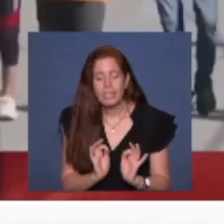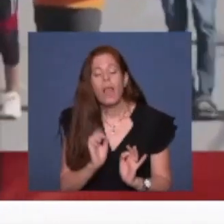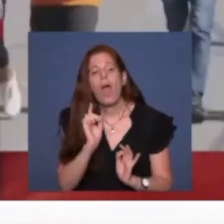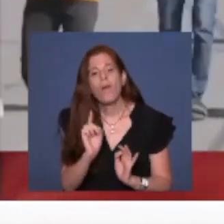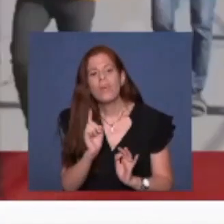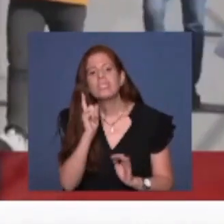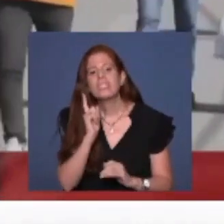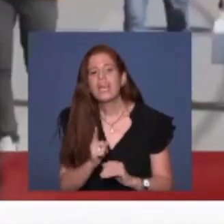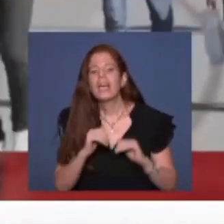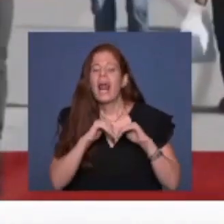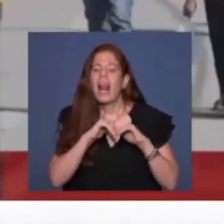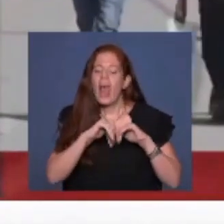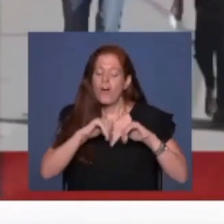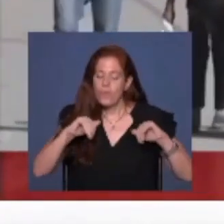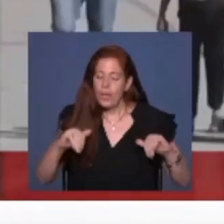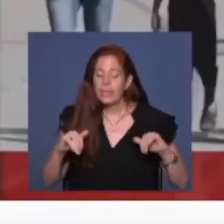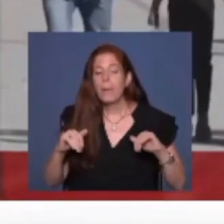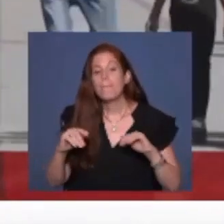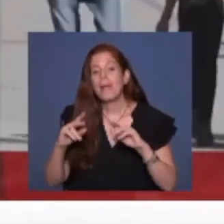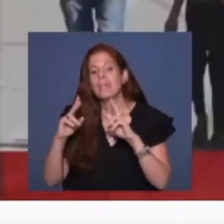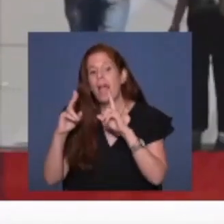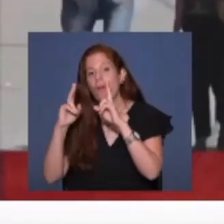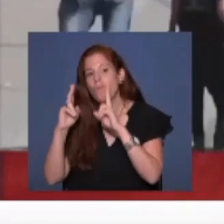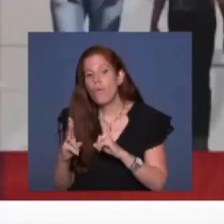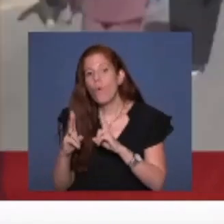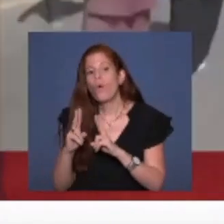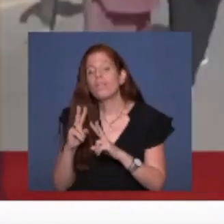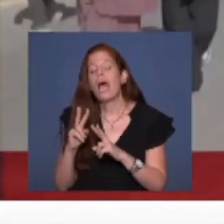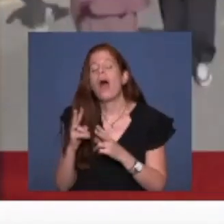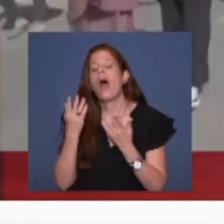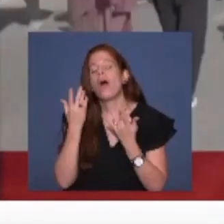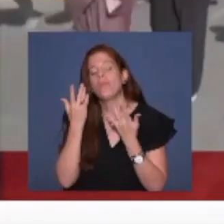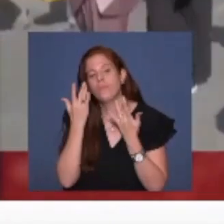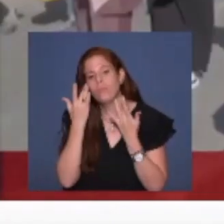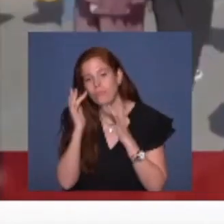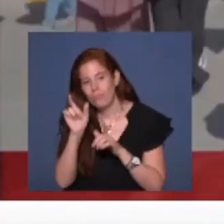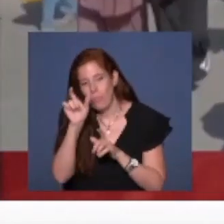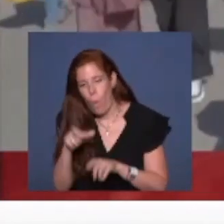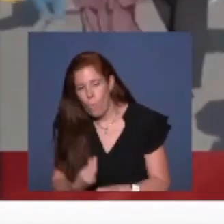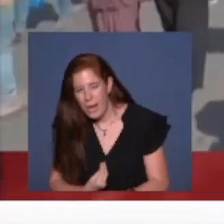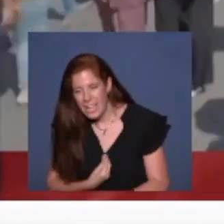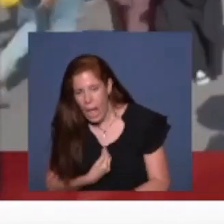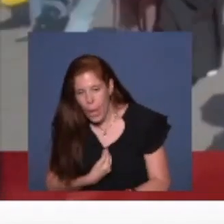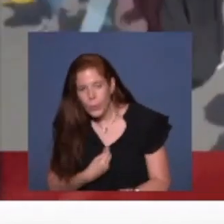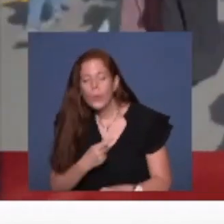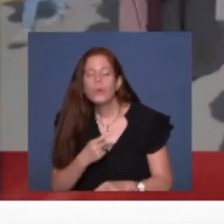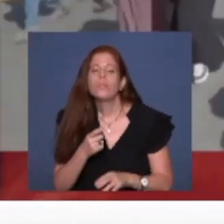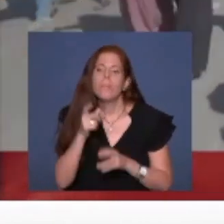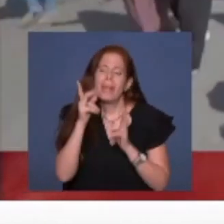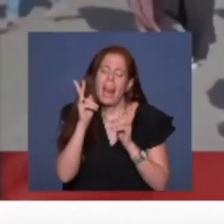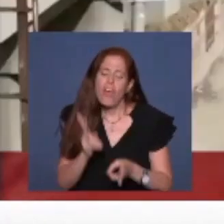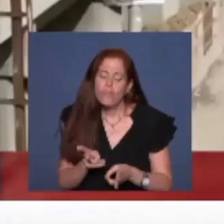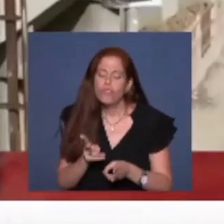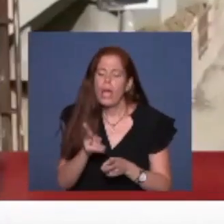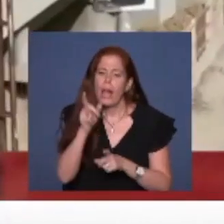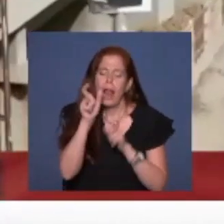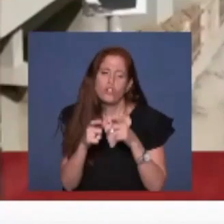the IDF call "tactical respites". It allows the Gazans to go south, these respites are applied to a different two neighborhoods each time, after they receive an announcement